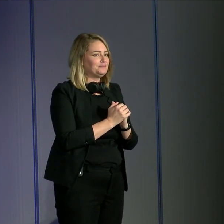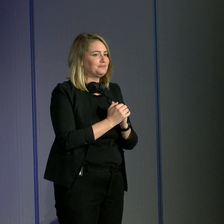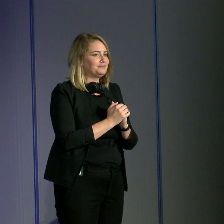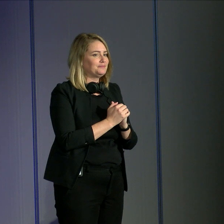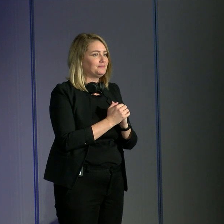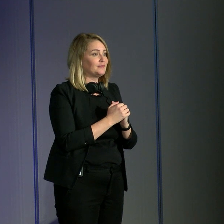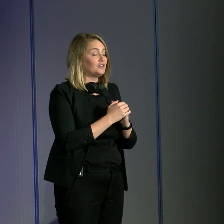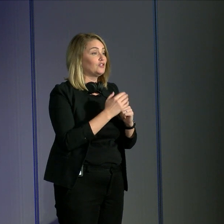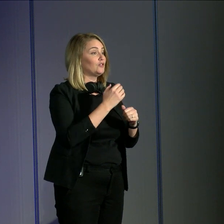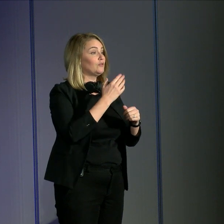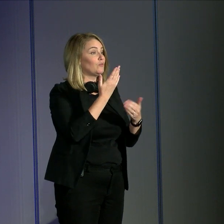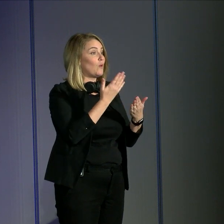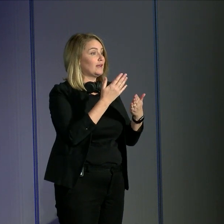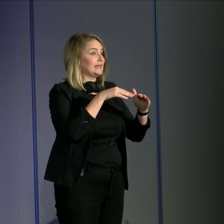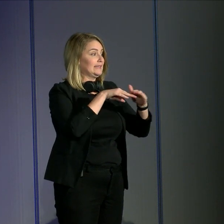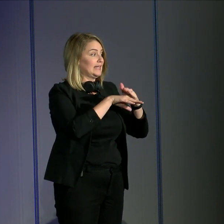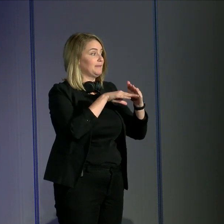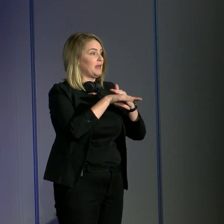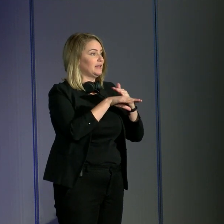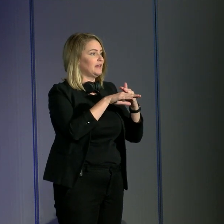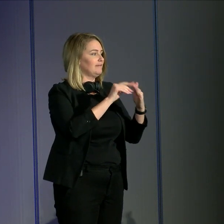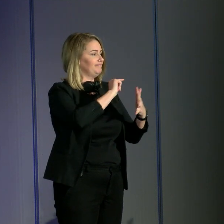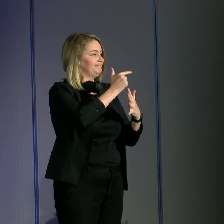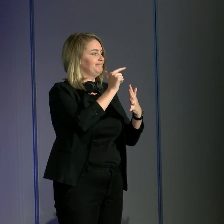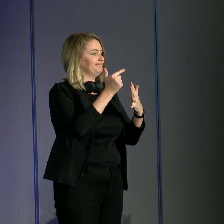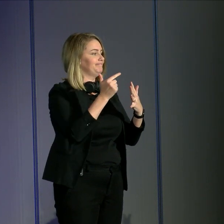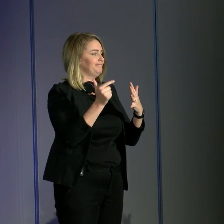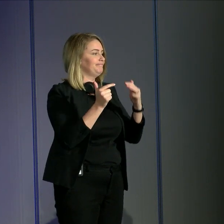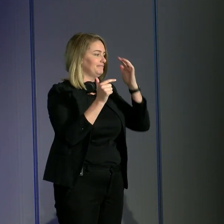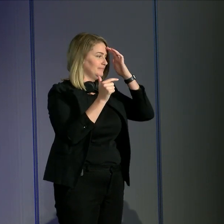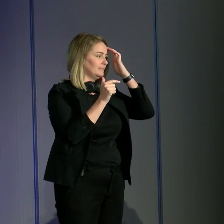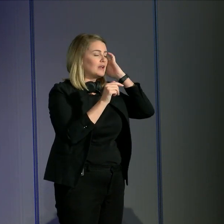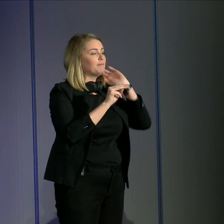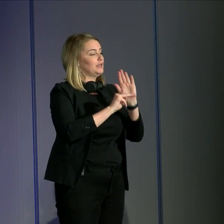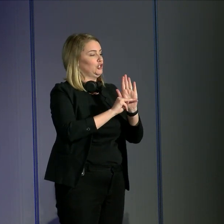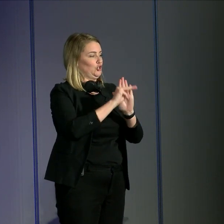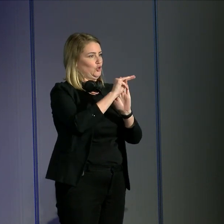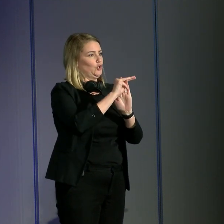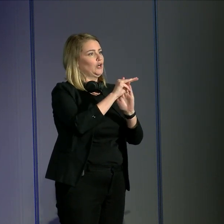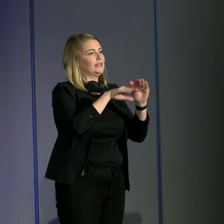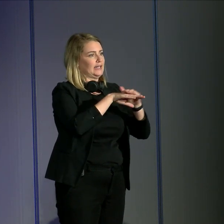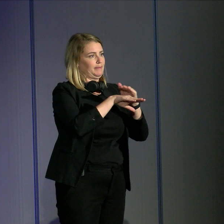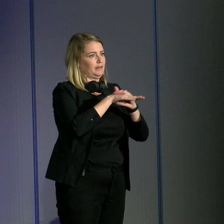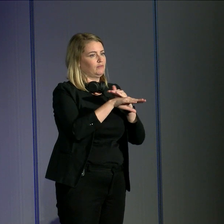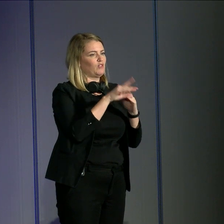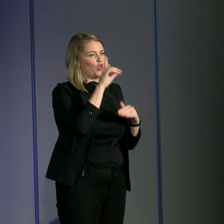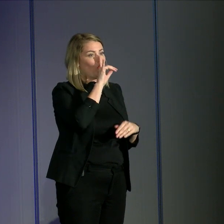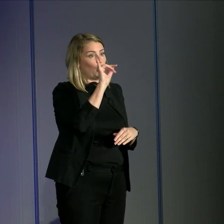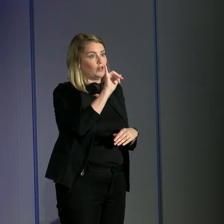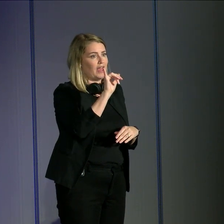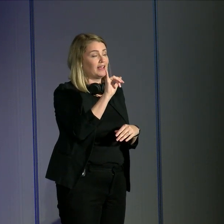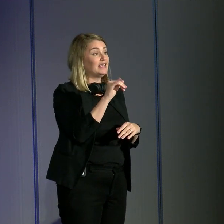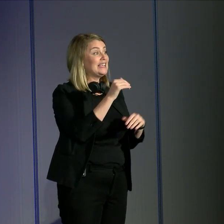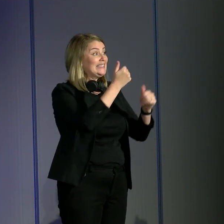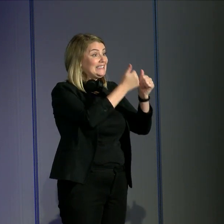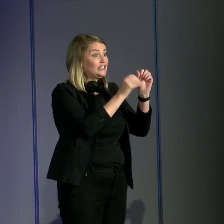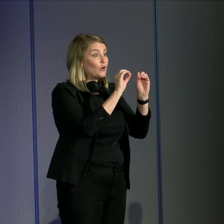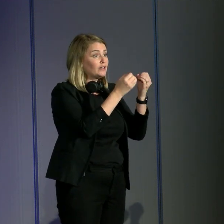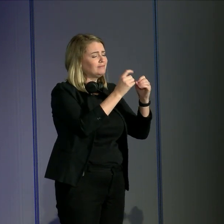accessibility assembly line looks like. This is assembly line in different organization and they're all different.